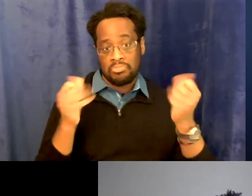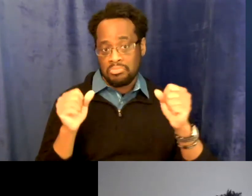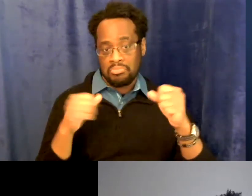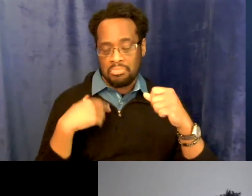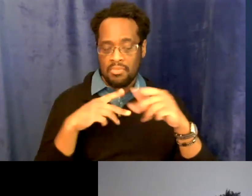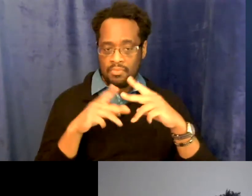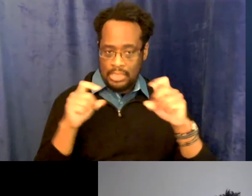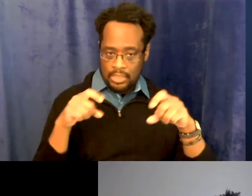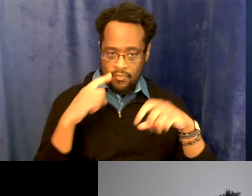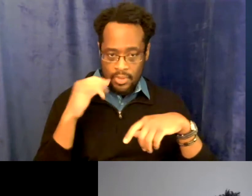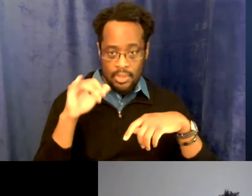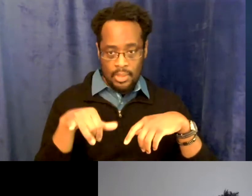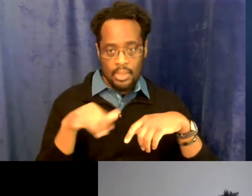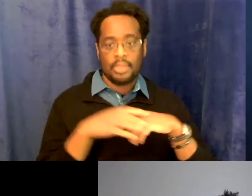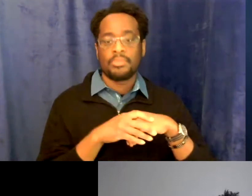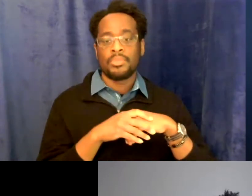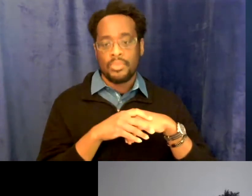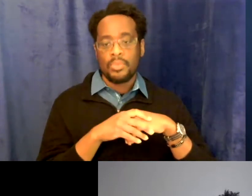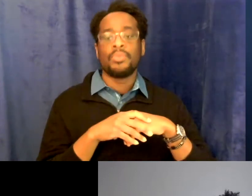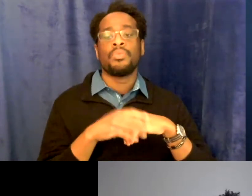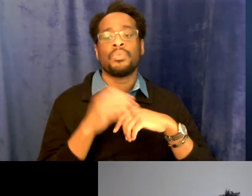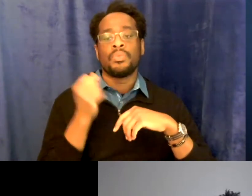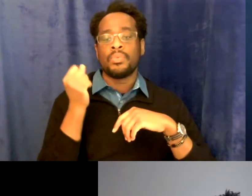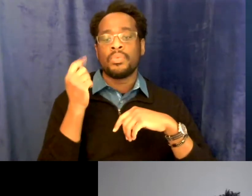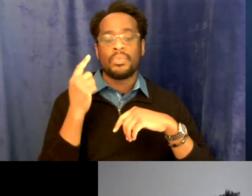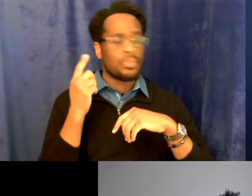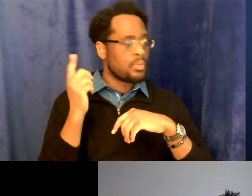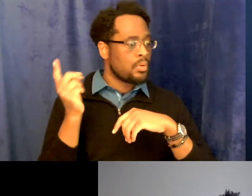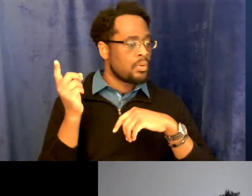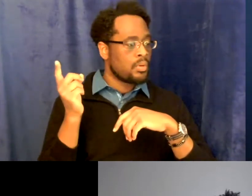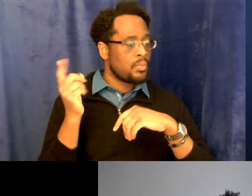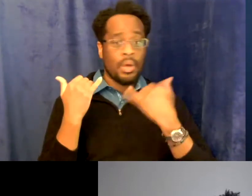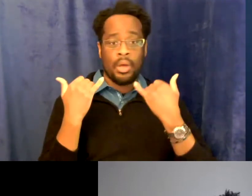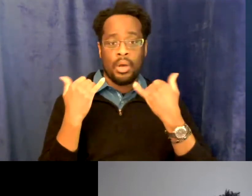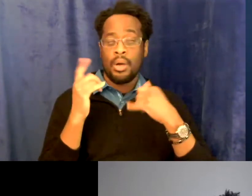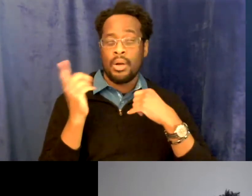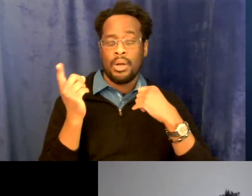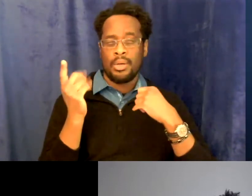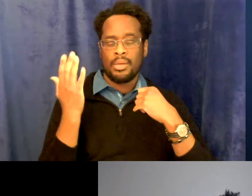but yes that's definitely possible and there's definitely a need for that so um understanding now